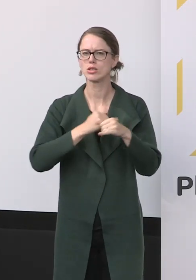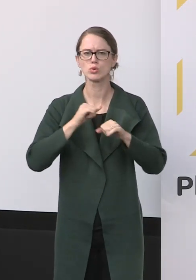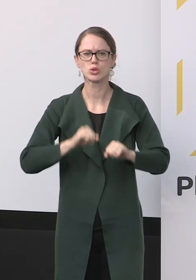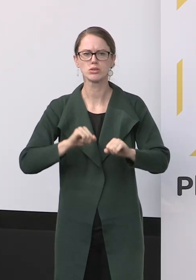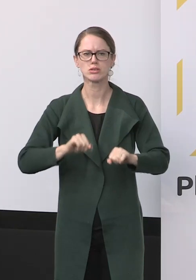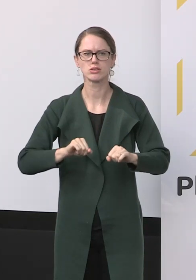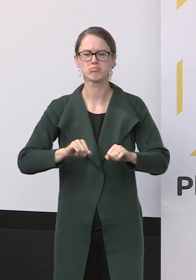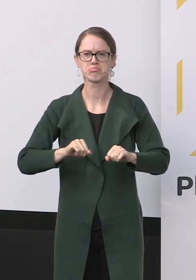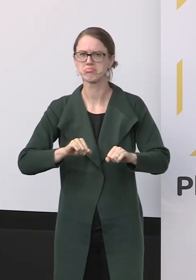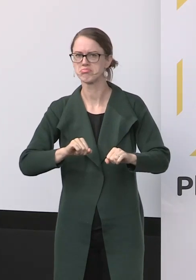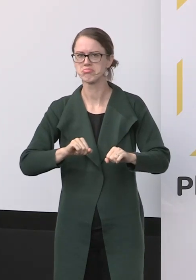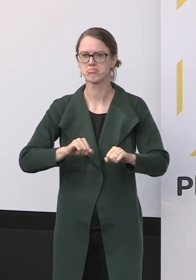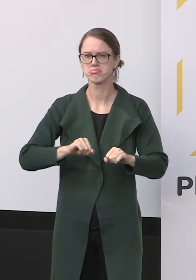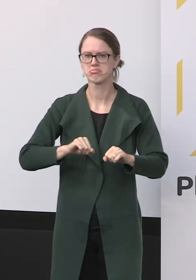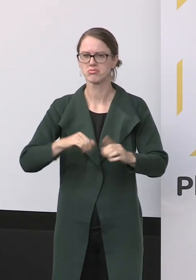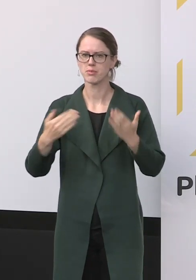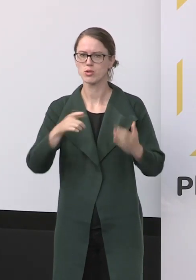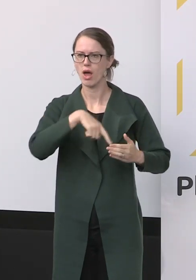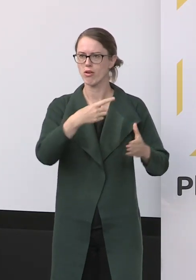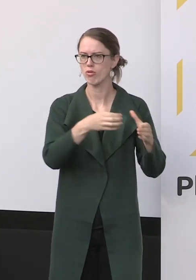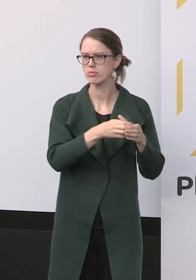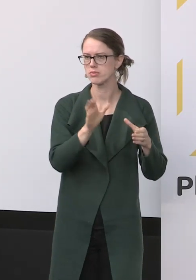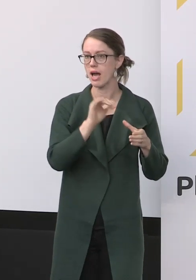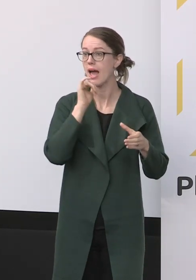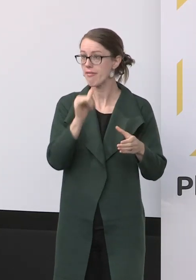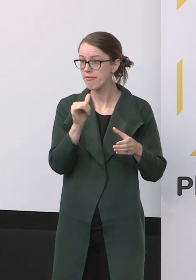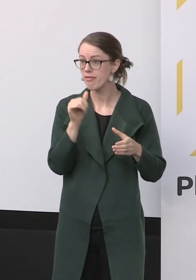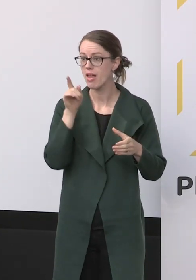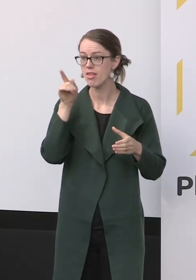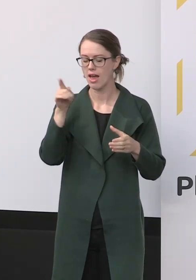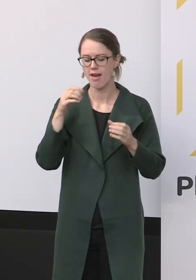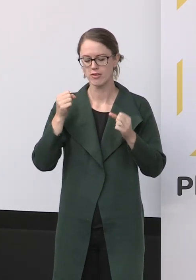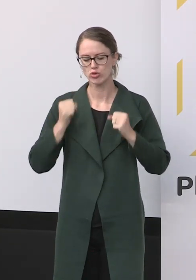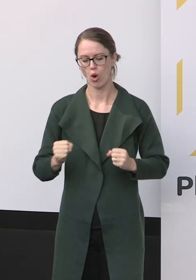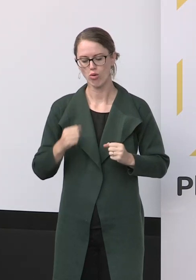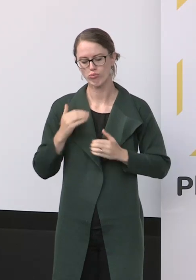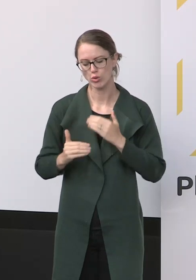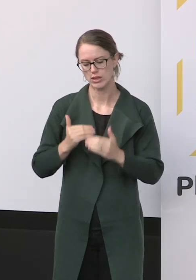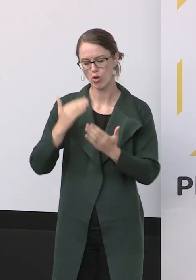I don't have particular concerns about international students more